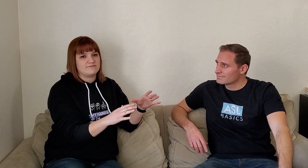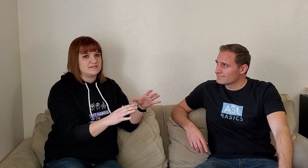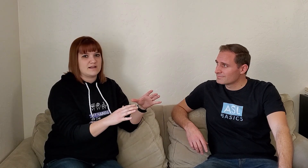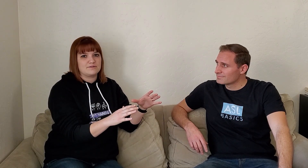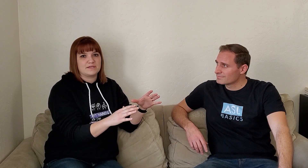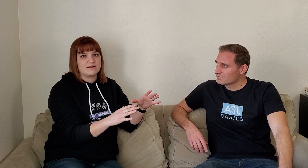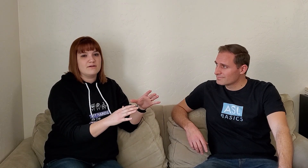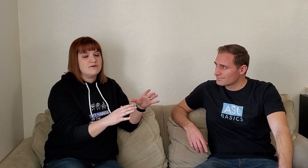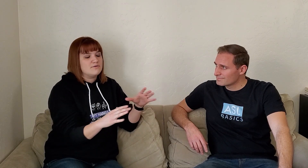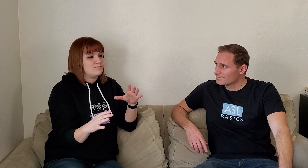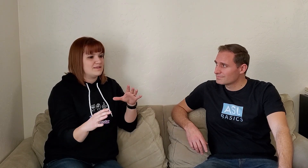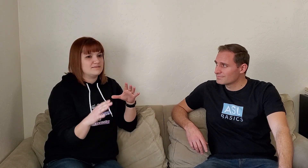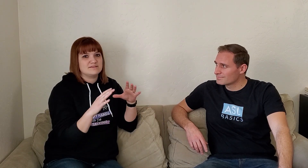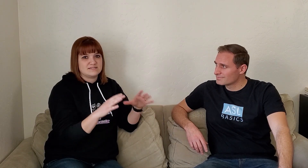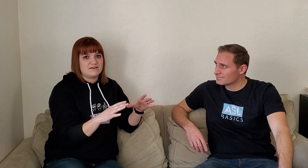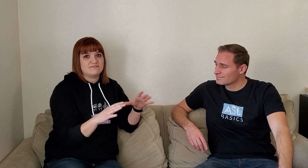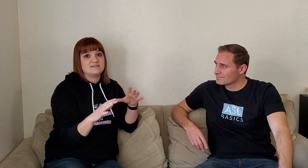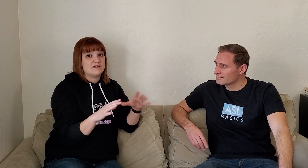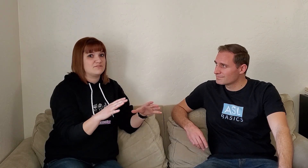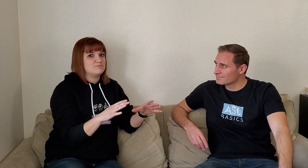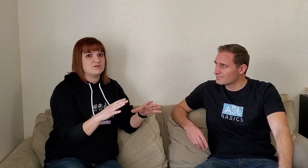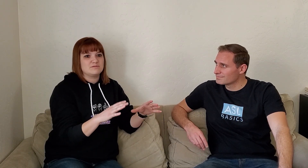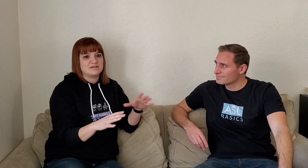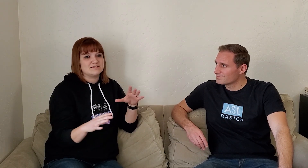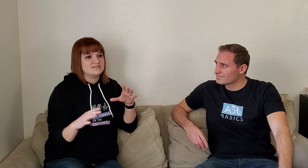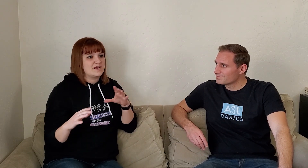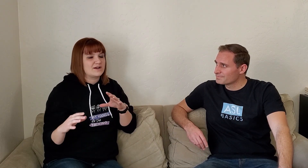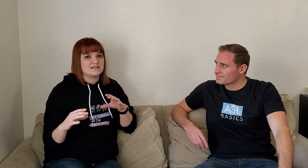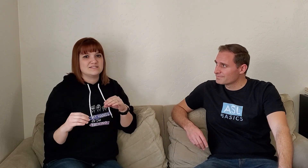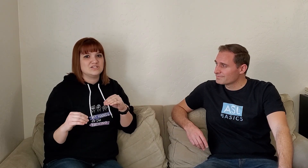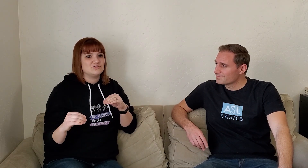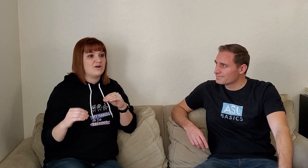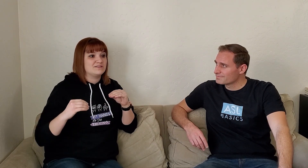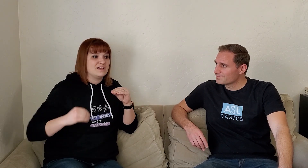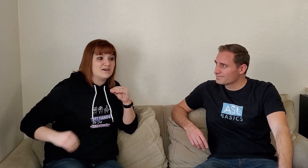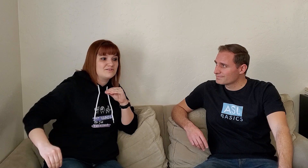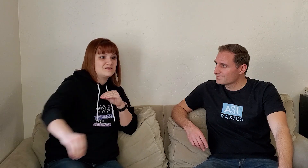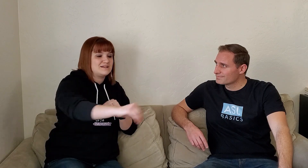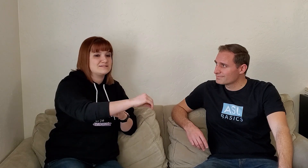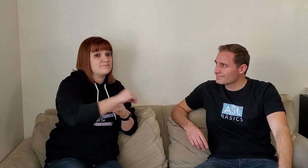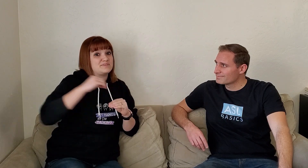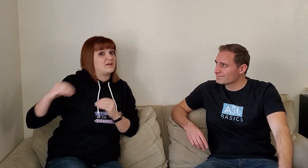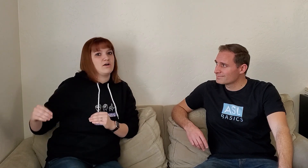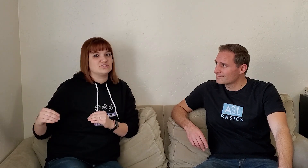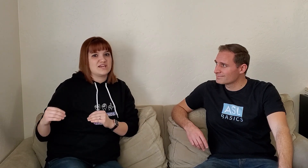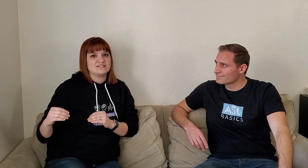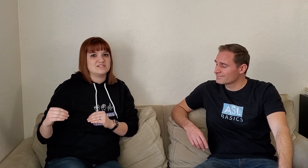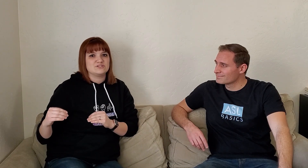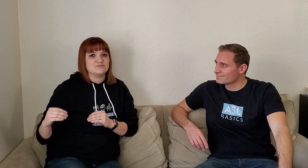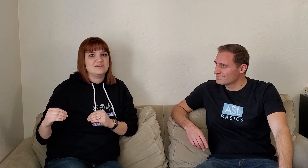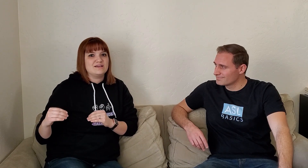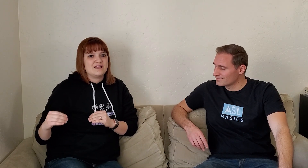to get out there with the Deaf and the Deaf community because they're going to teach you all the other things that college can't teach you.